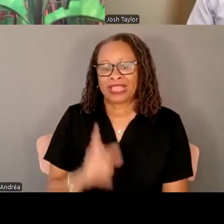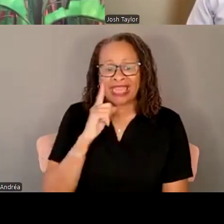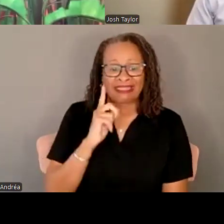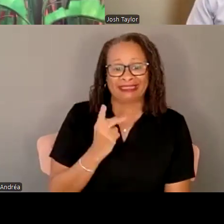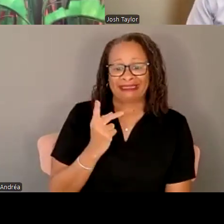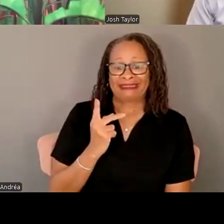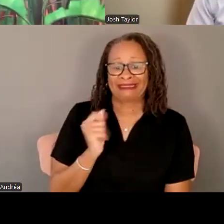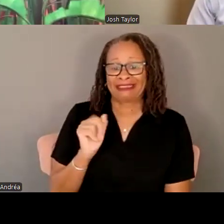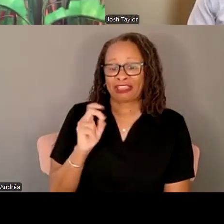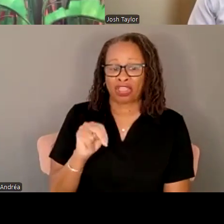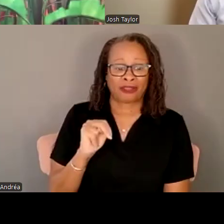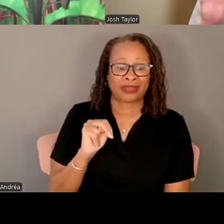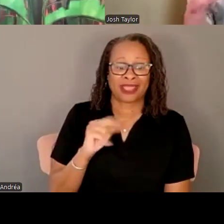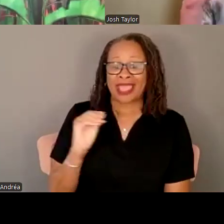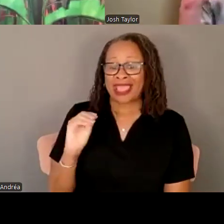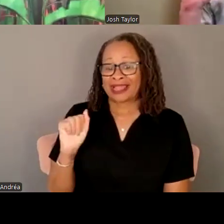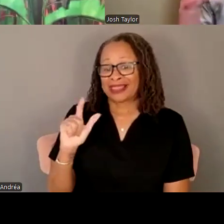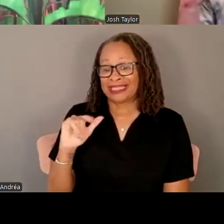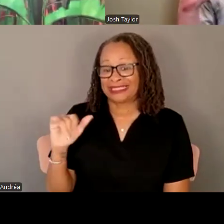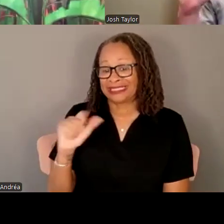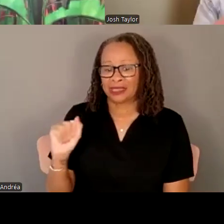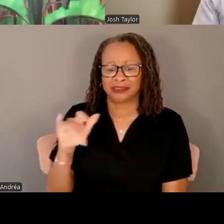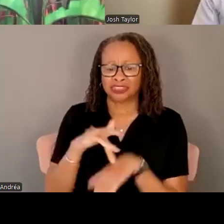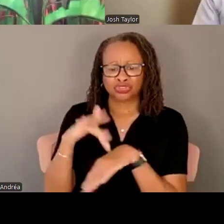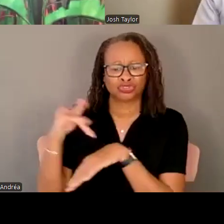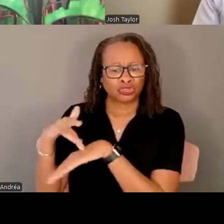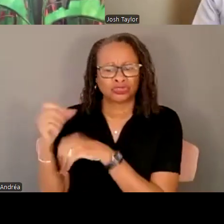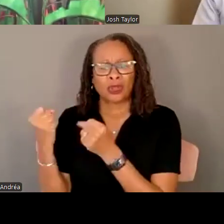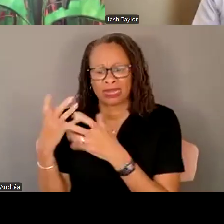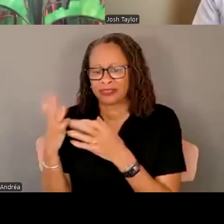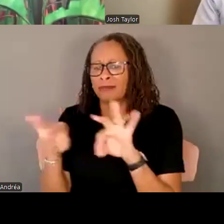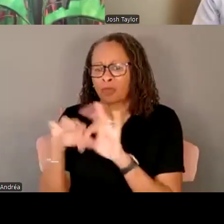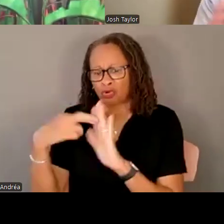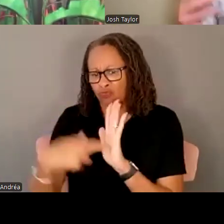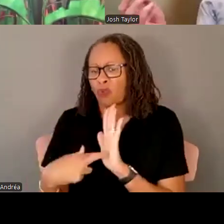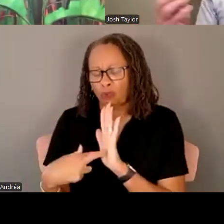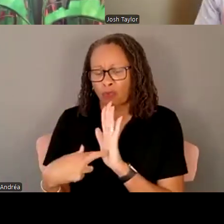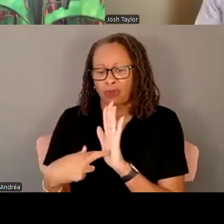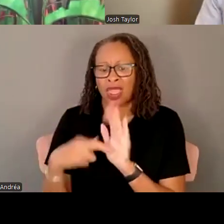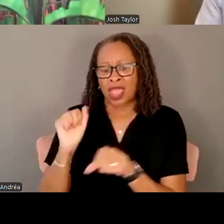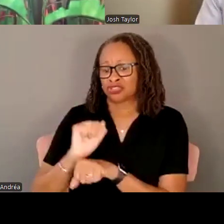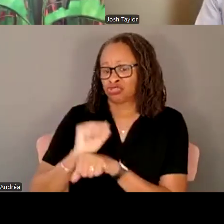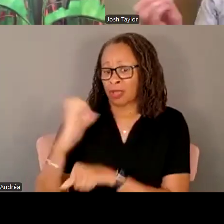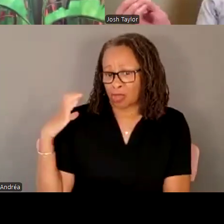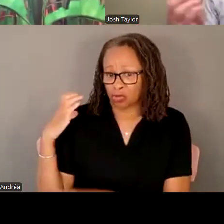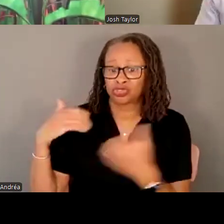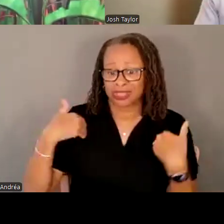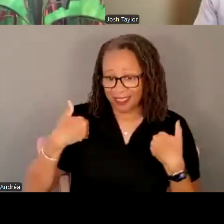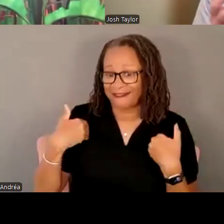kind of touched on a lot of really great parts of, I think, the important role that I think job coaches play as far as, like, mediating those.